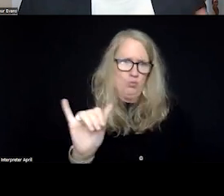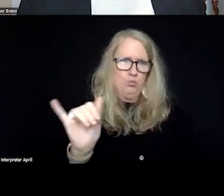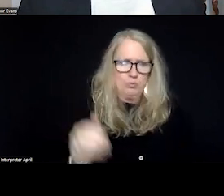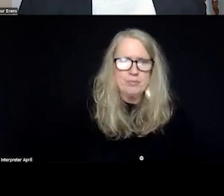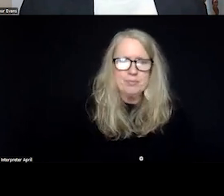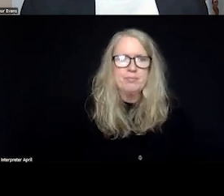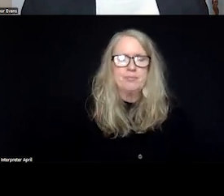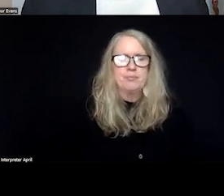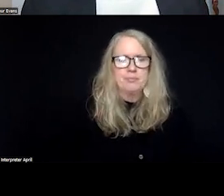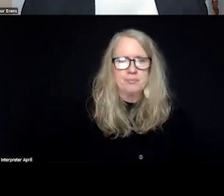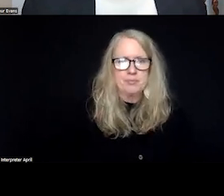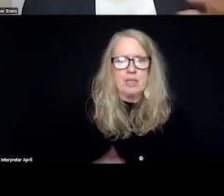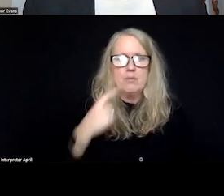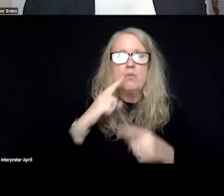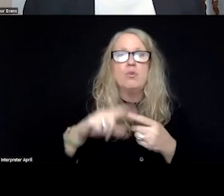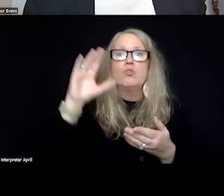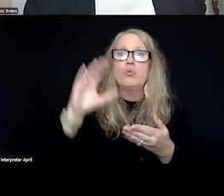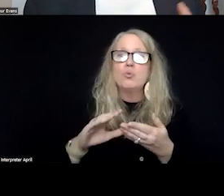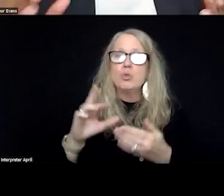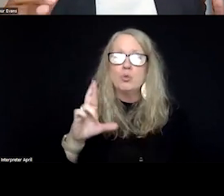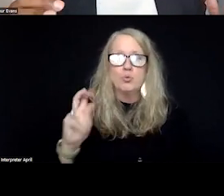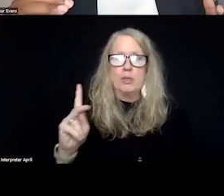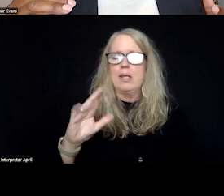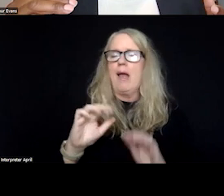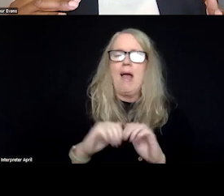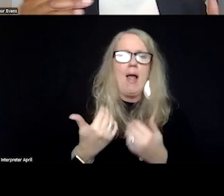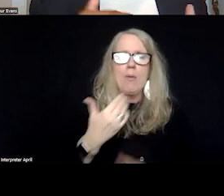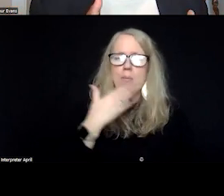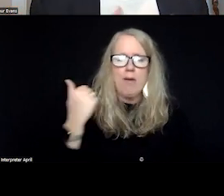WHAT ABOUT REDUCING RISK? ONE OF THE BEST WAYS TO DO THAT IS INTERVENE